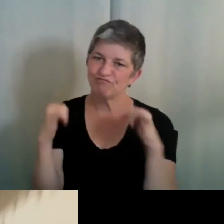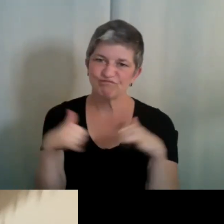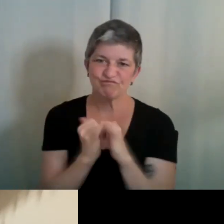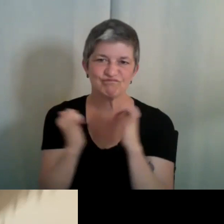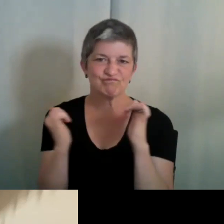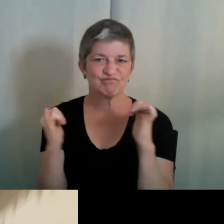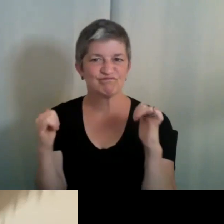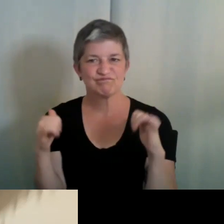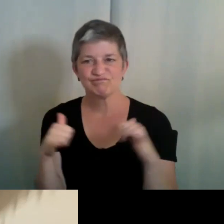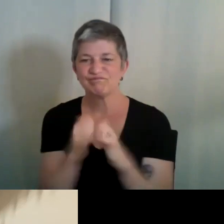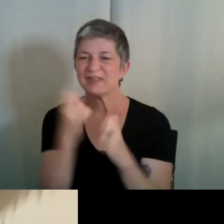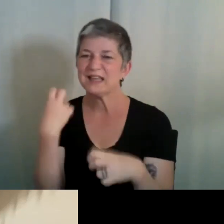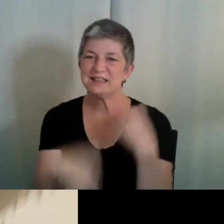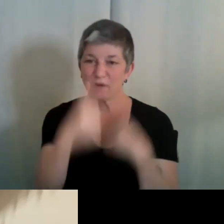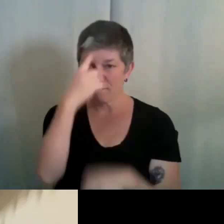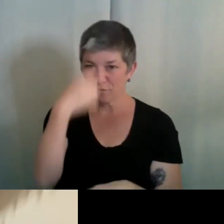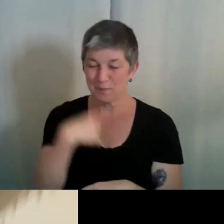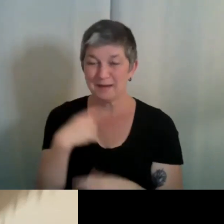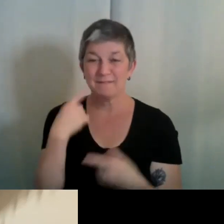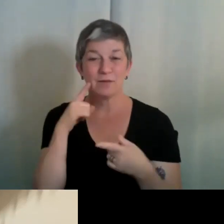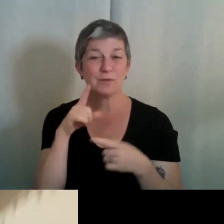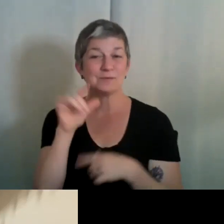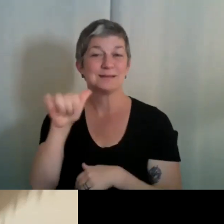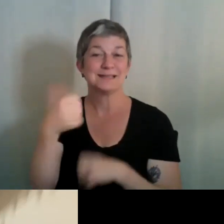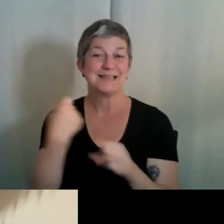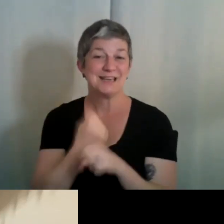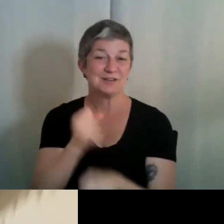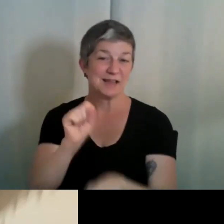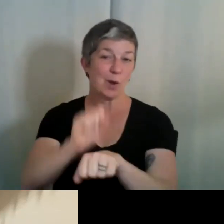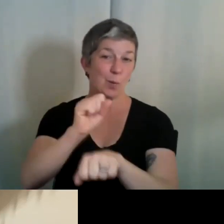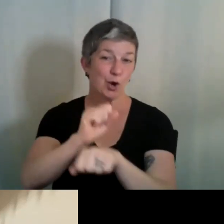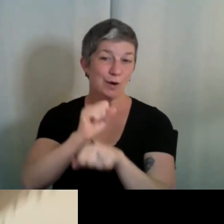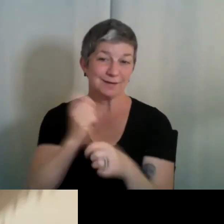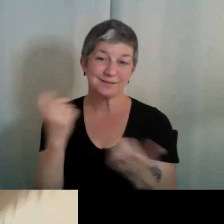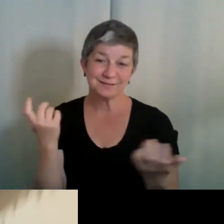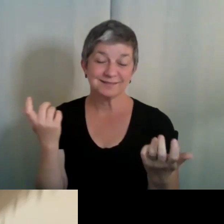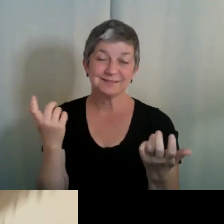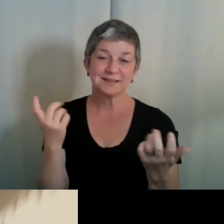difficult for me for those 10 years to try to advocate for my